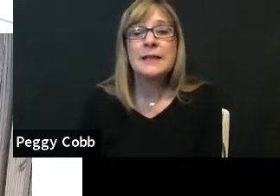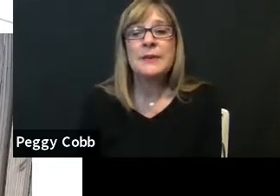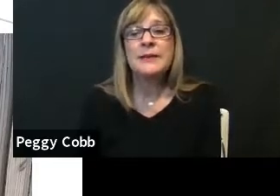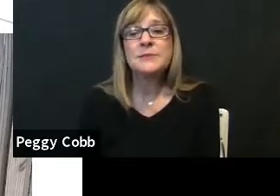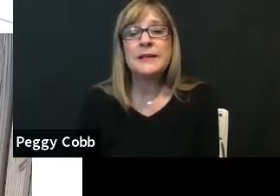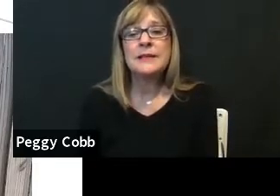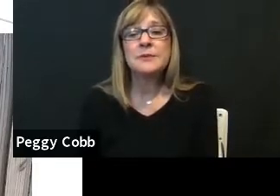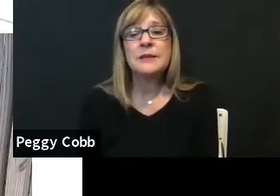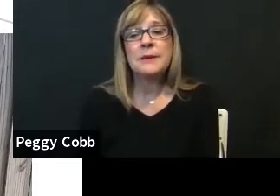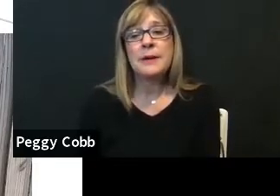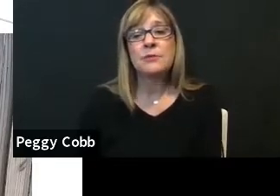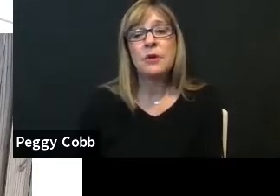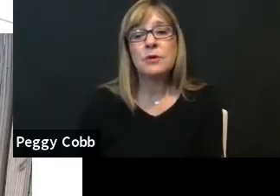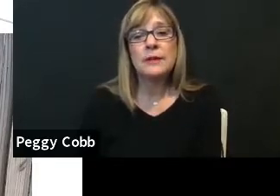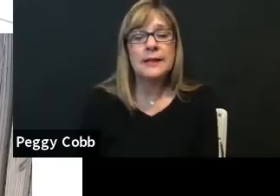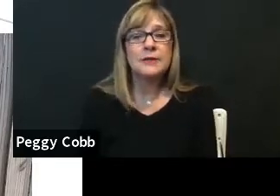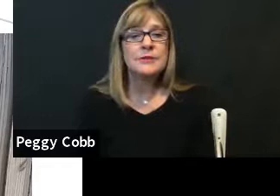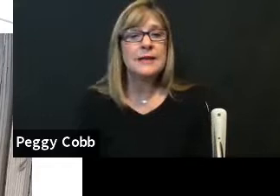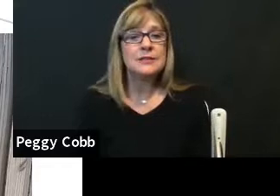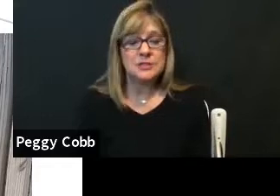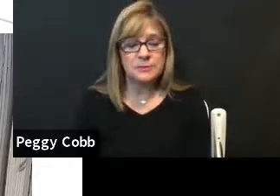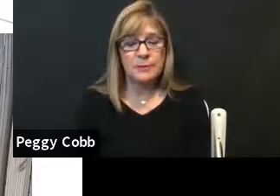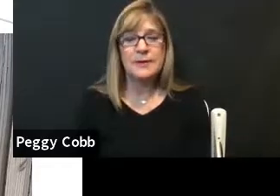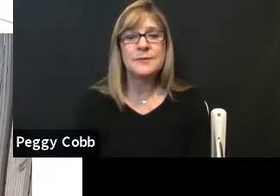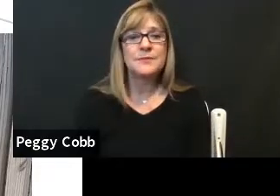Let me explain a little bit about my role and I'll do that in just a moment.